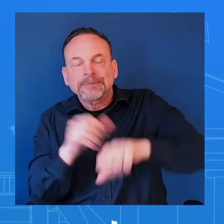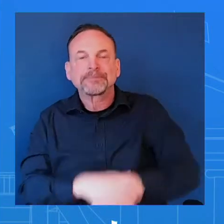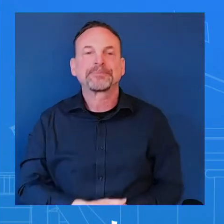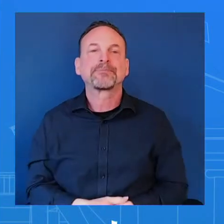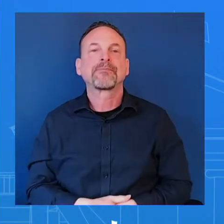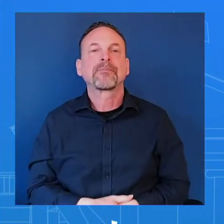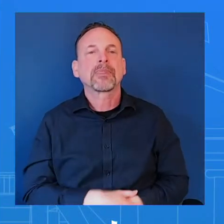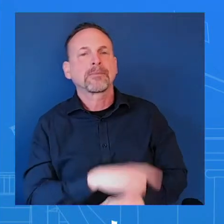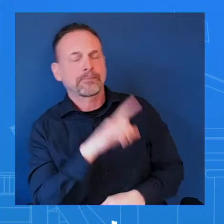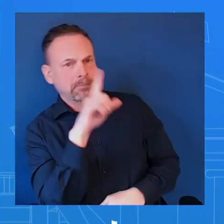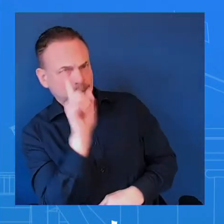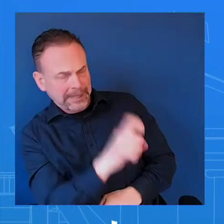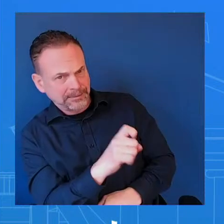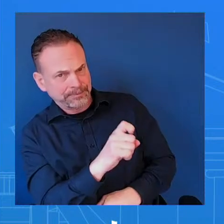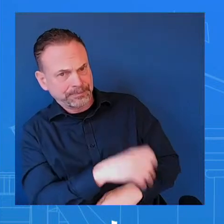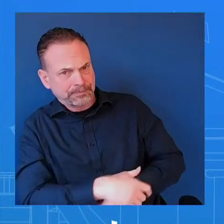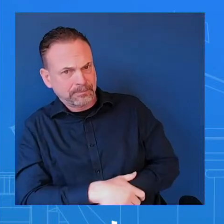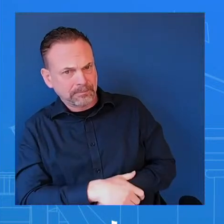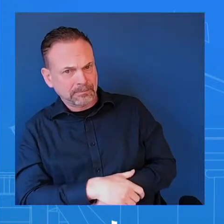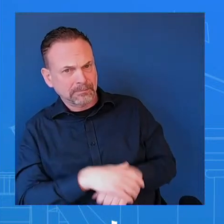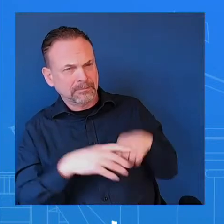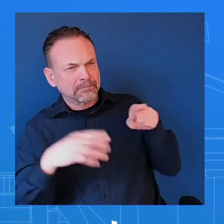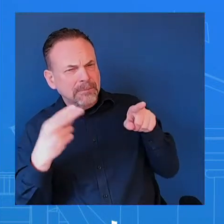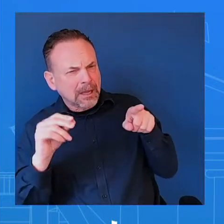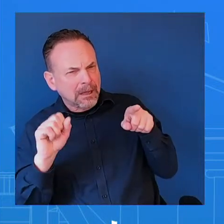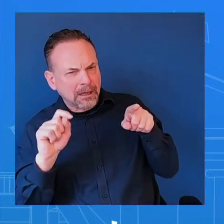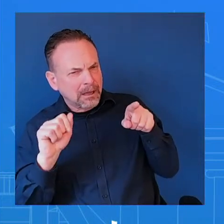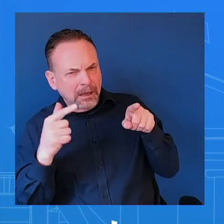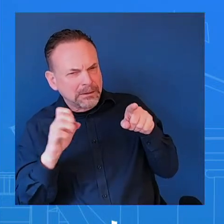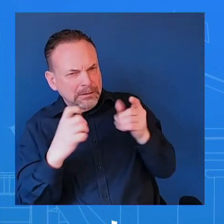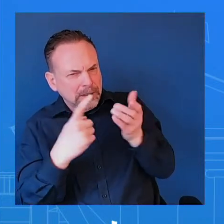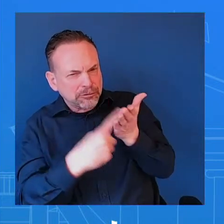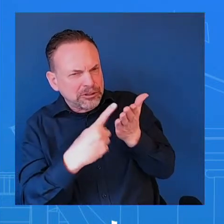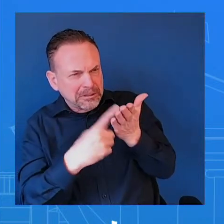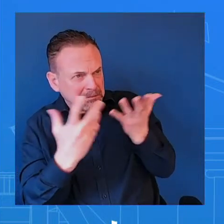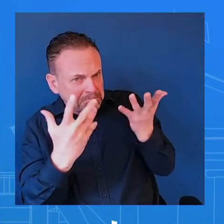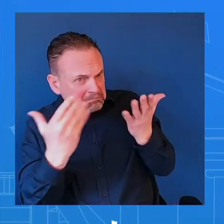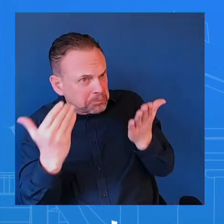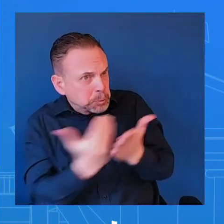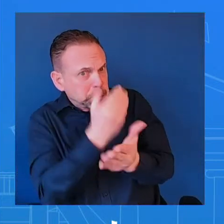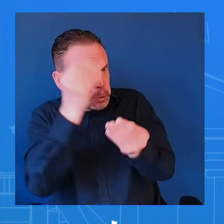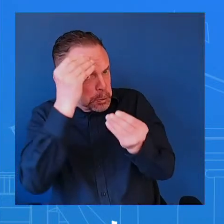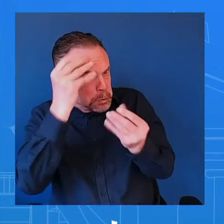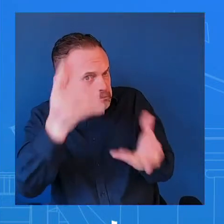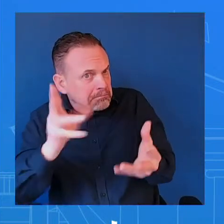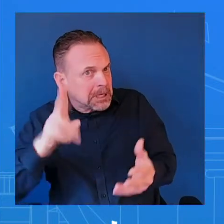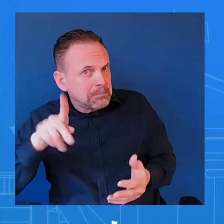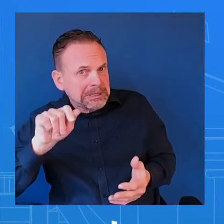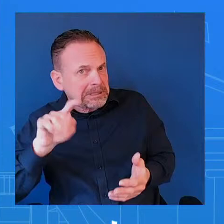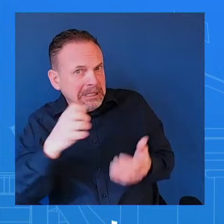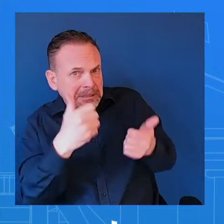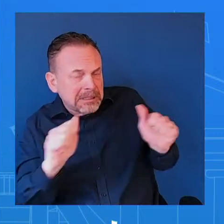You saw in the President's statement that his team continues to have those conversation in Cairo right now. That is important.